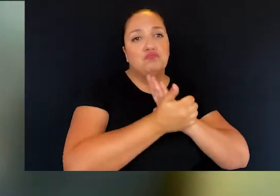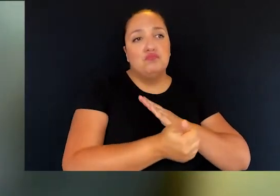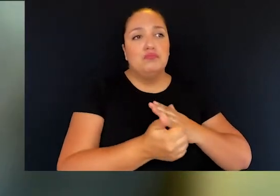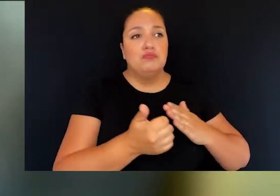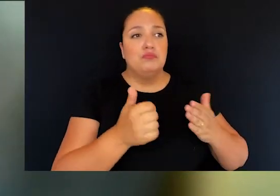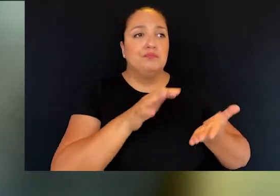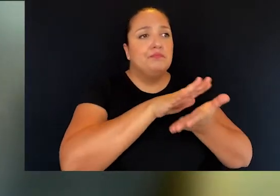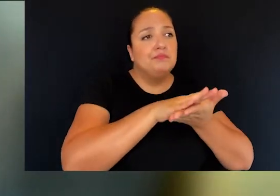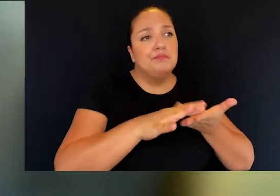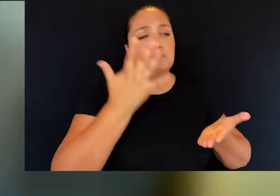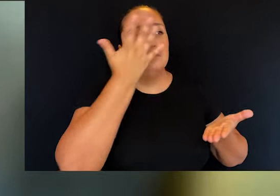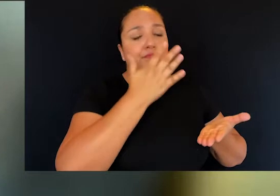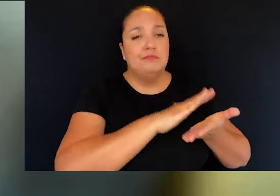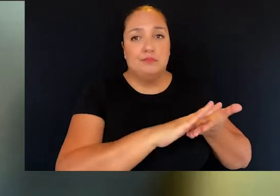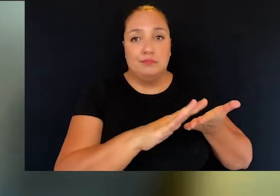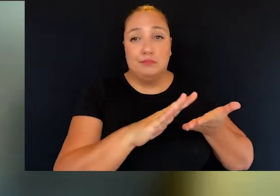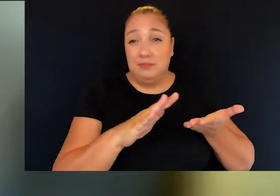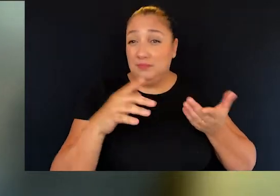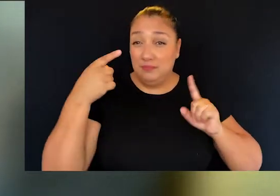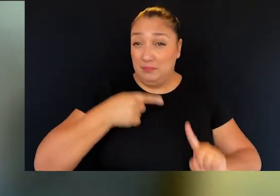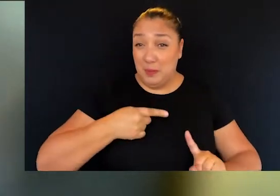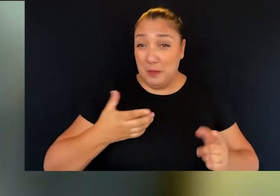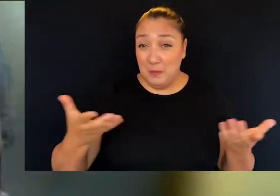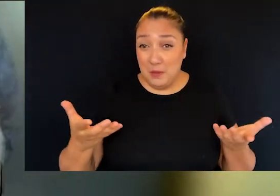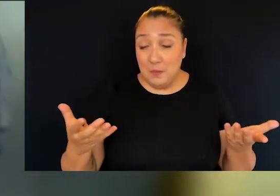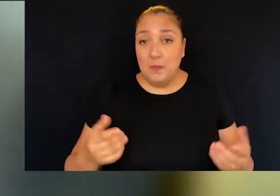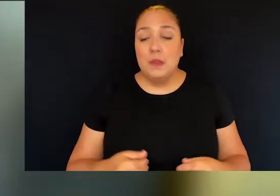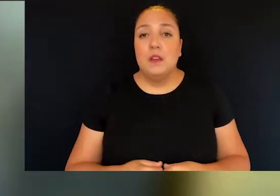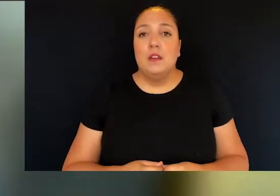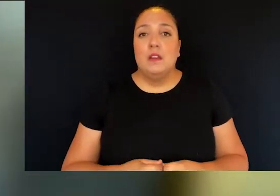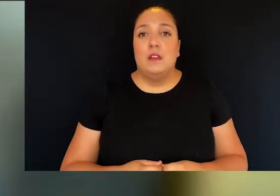Basically meaning that folks are really judged by,